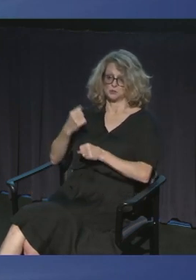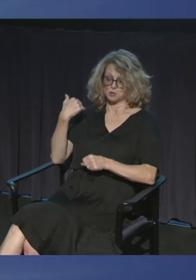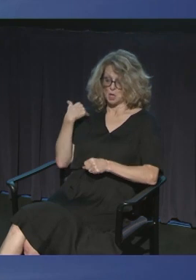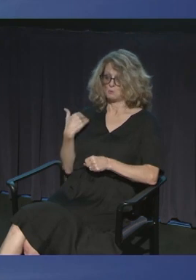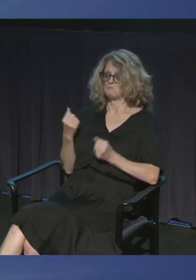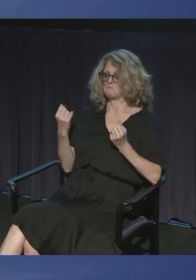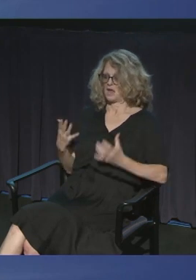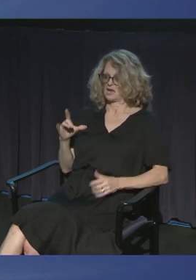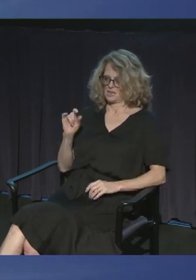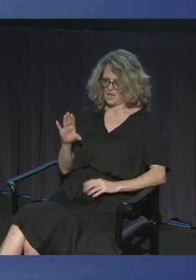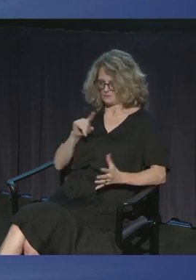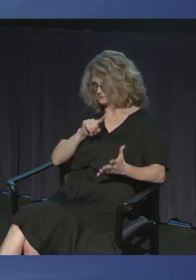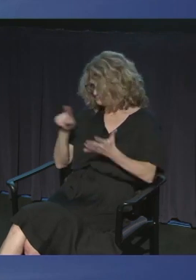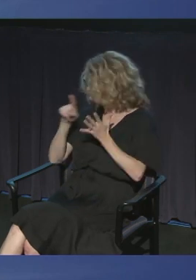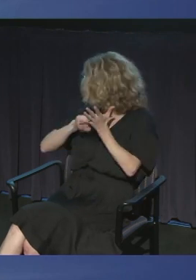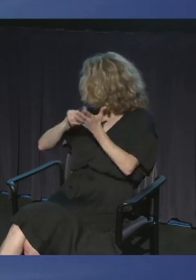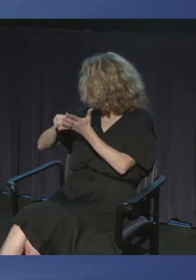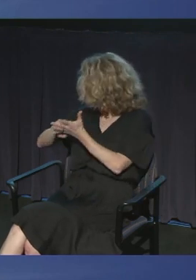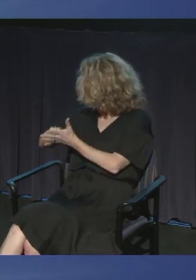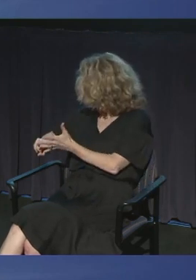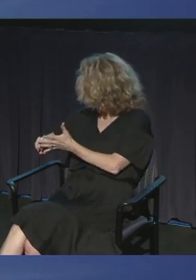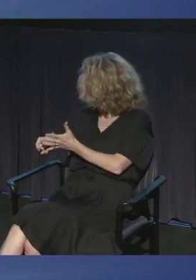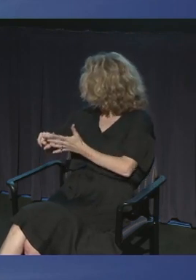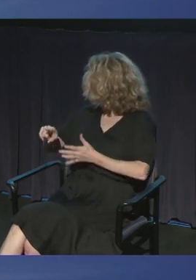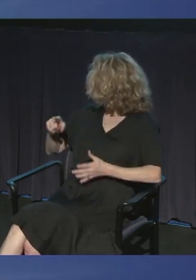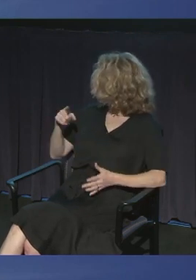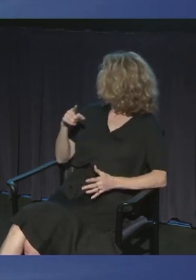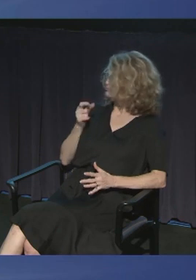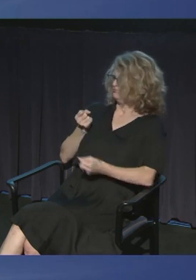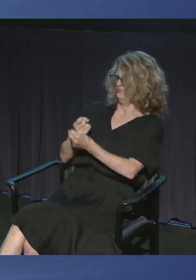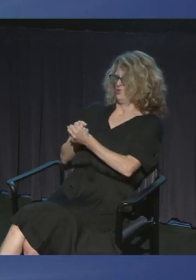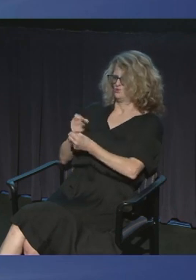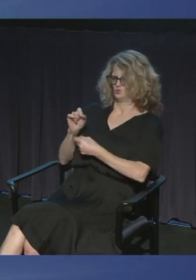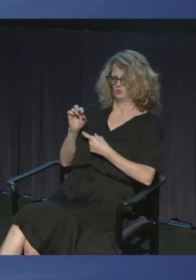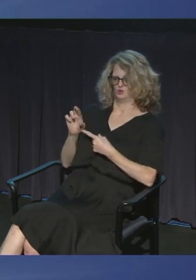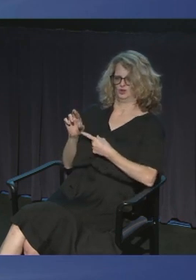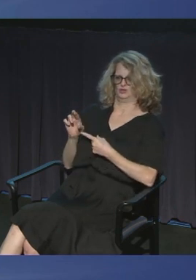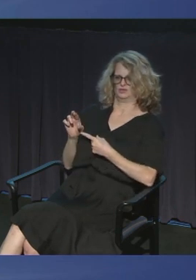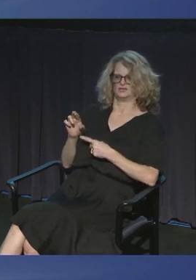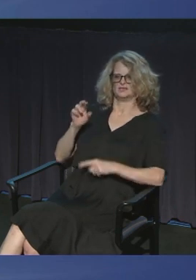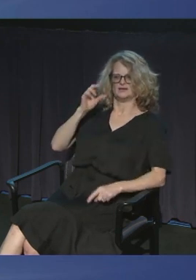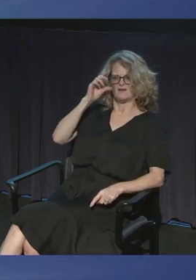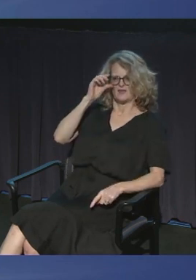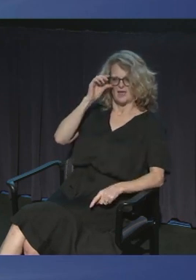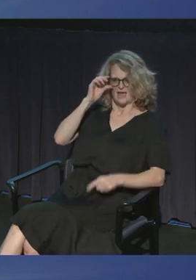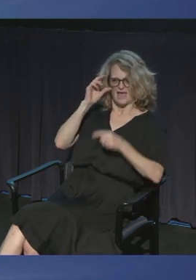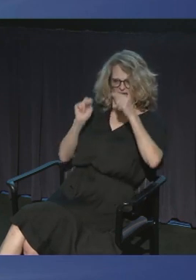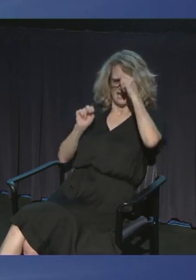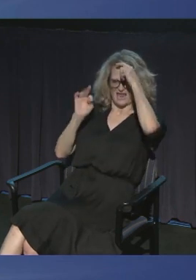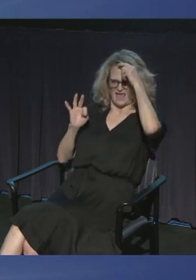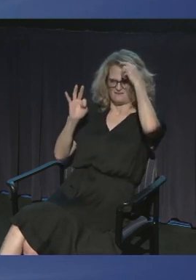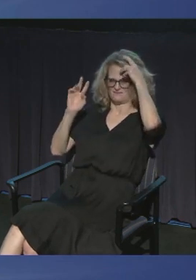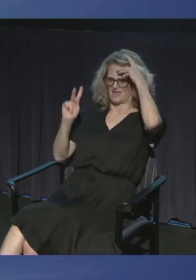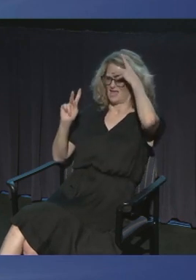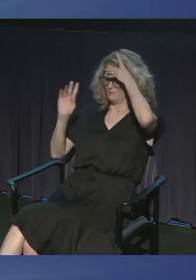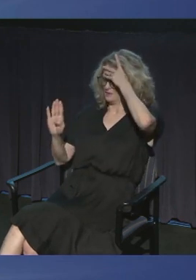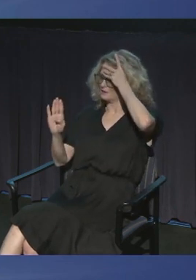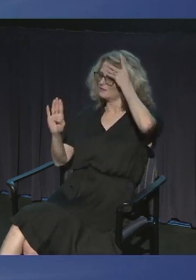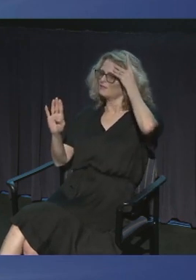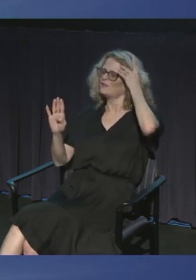LAB SET SHOWN NF-KB IS ACTUALLY PRO TUMOR INCLUDING THE LAB OF MY NEIGHBOR AL BALDWIN. THAT